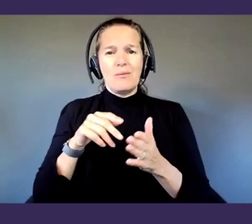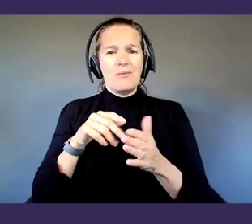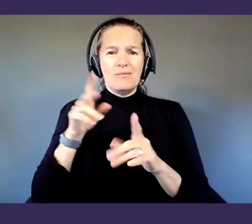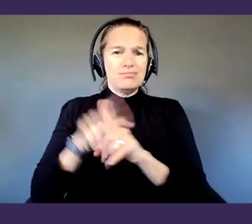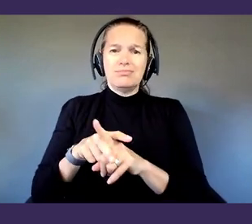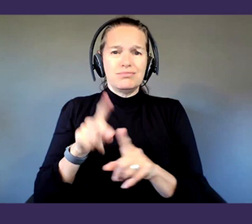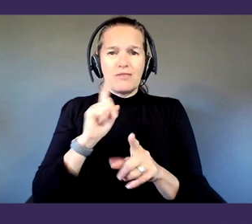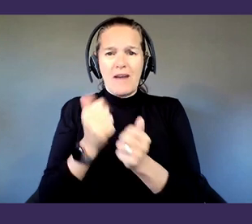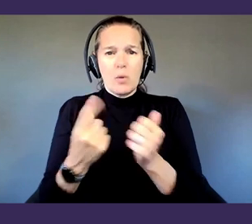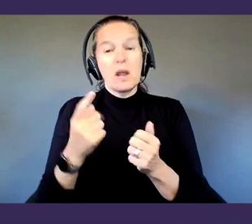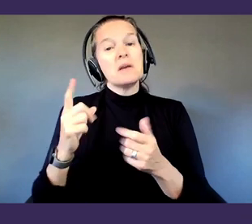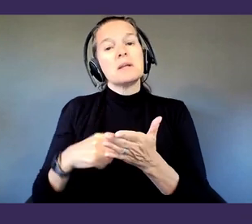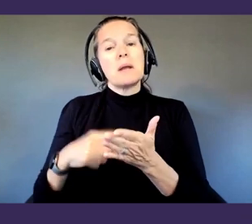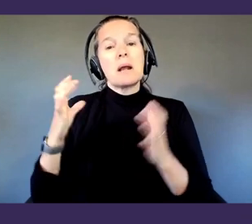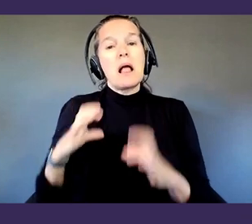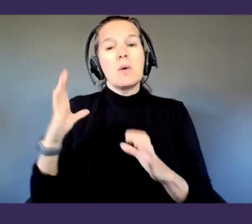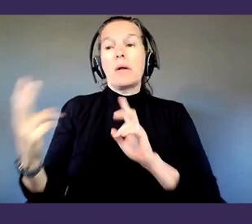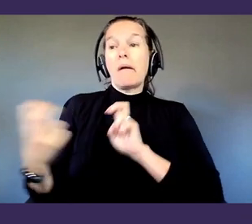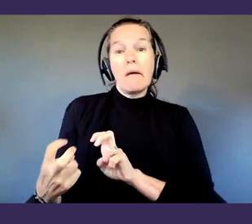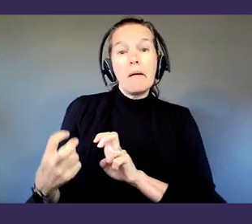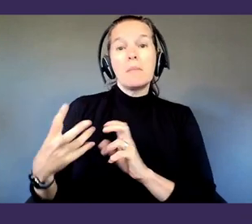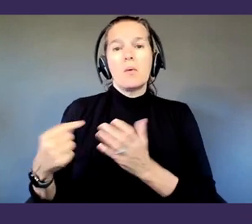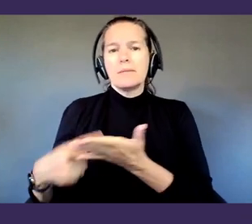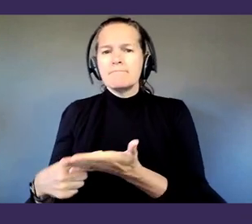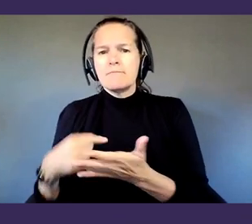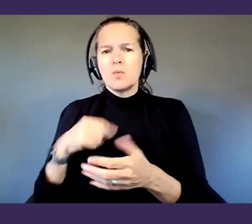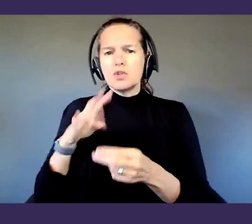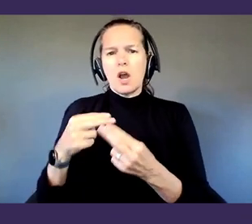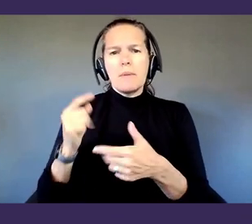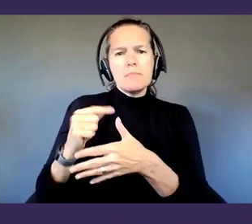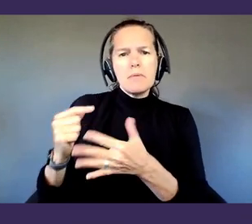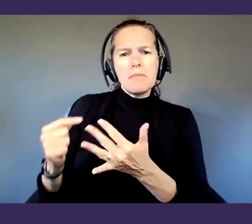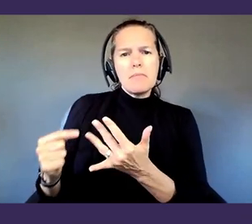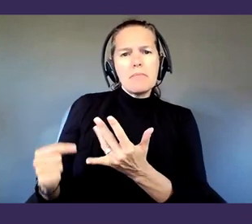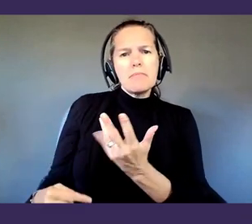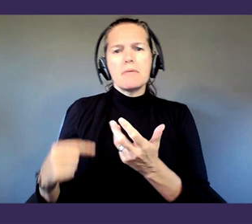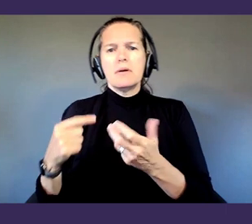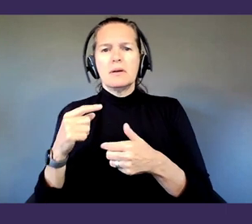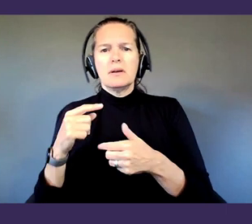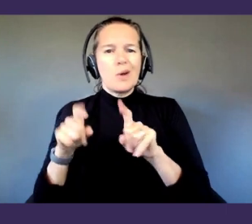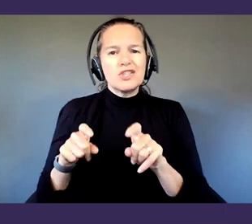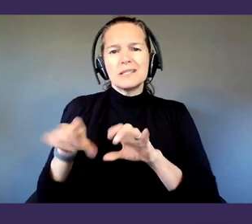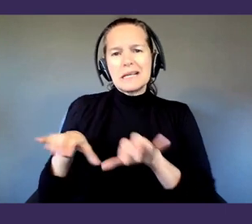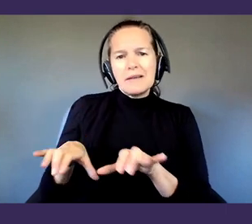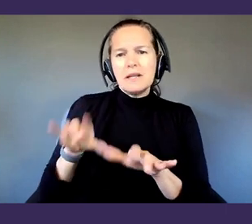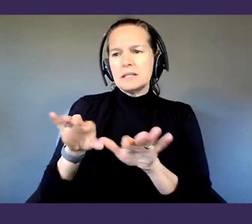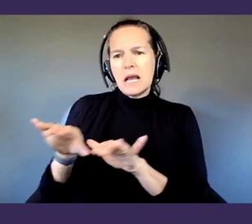we kind of go through the questionnaire, we go through certain activities, and I have to determine that maybe